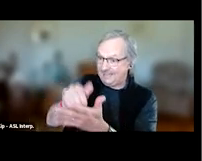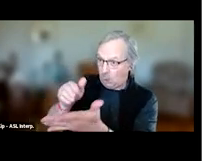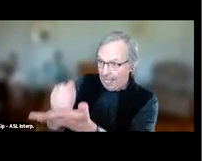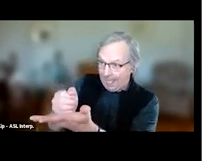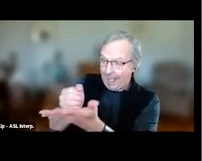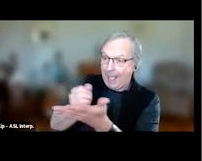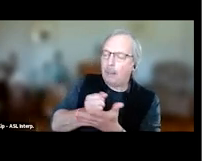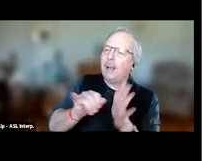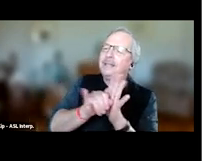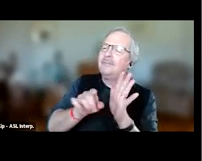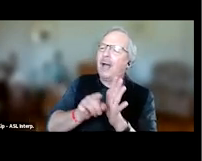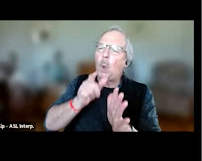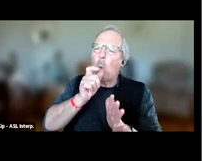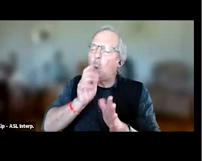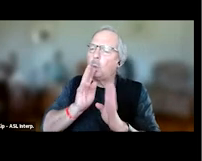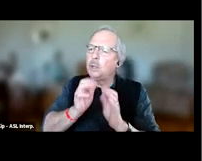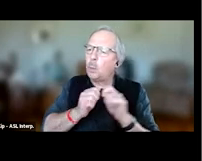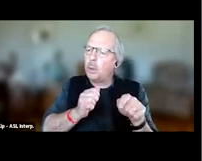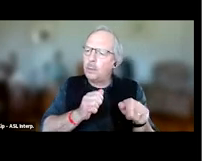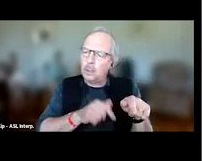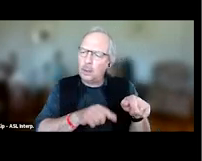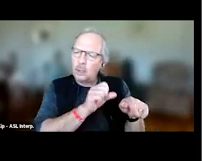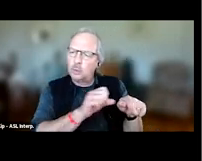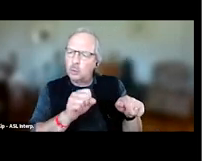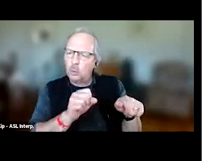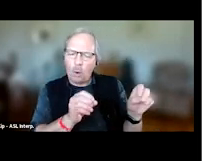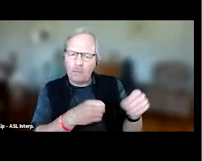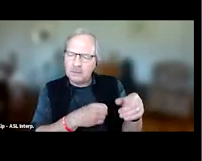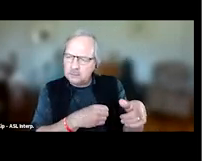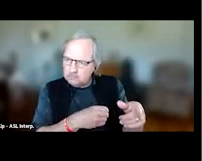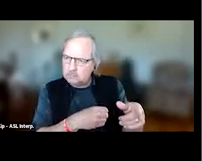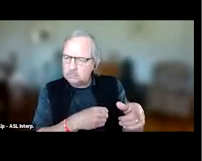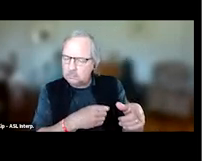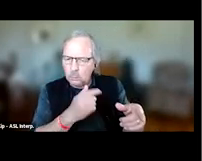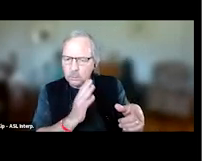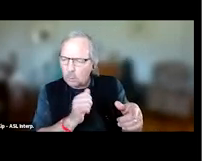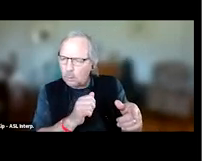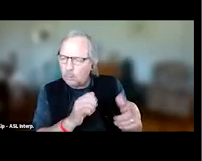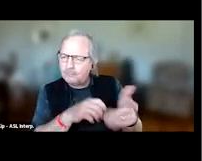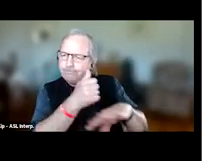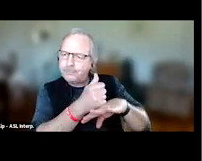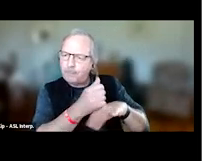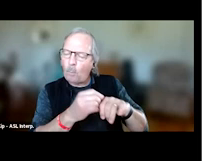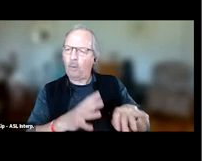who we could talk to at the social security office to try to establish some more formal processes.